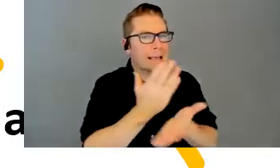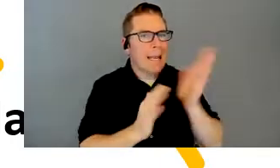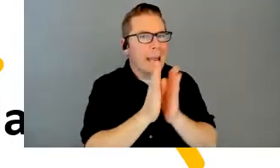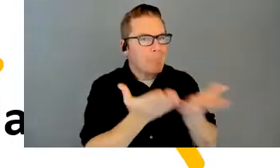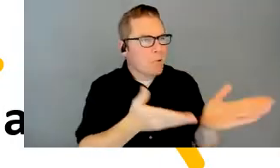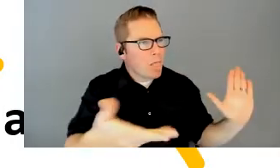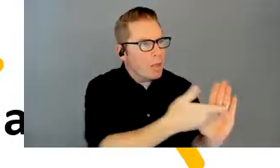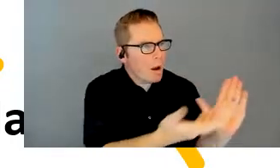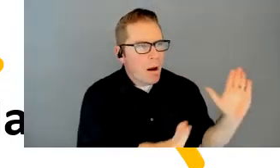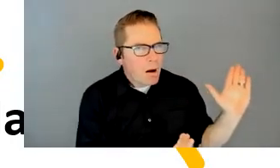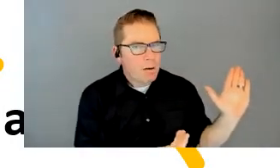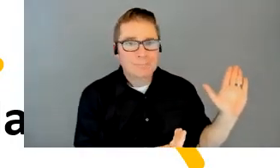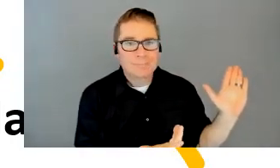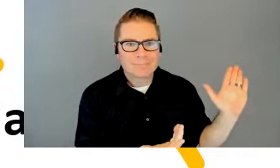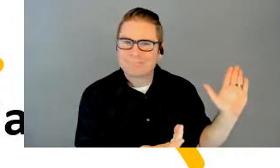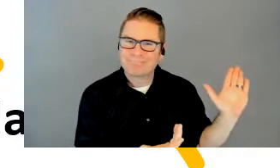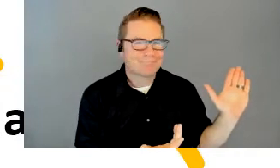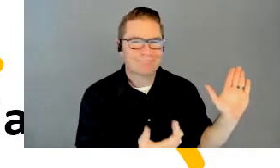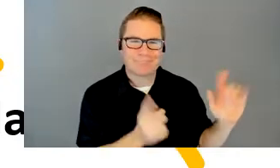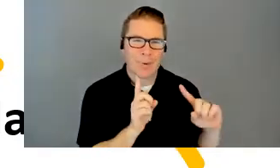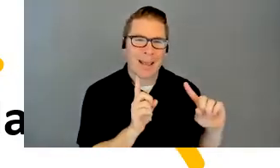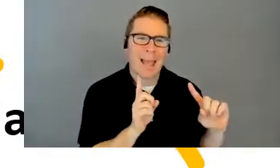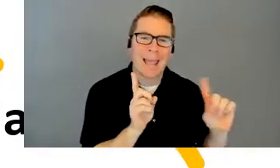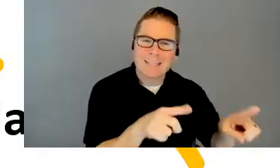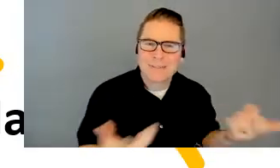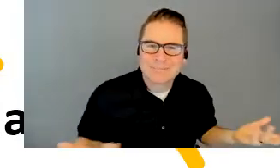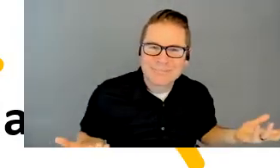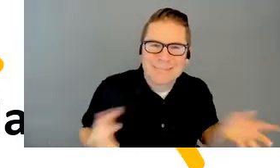they answer our questions. They don't say, go off and find it